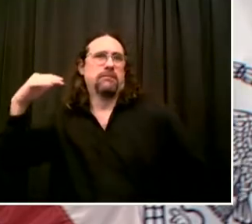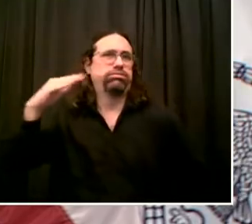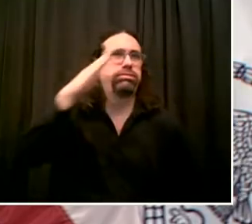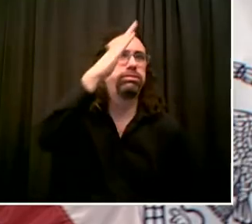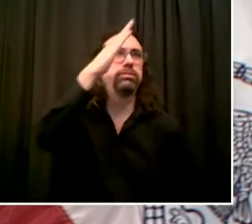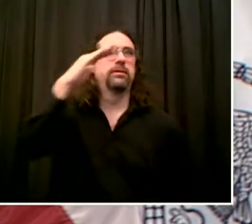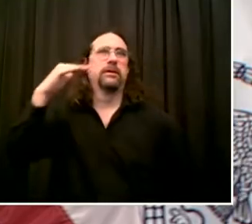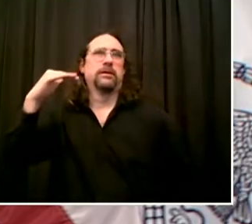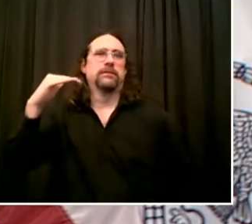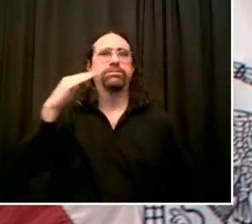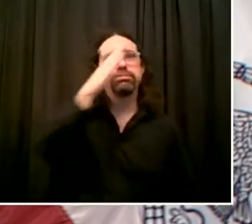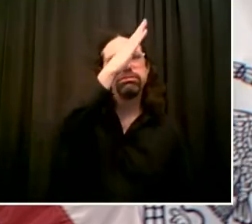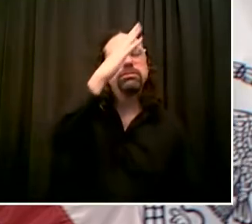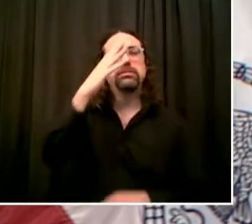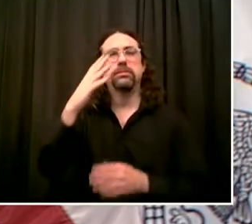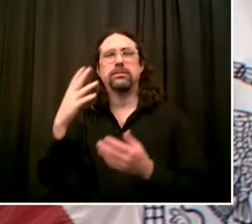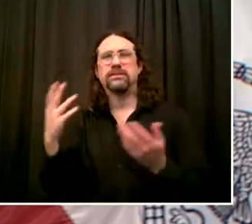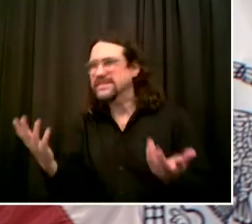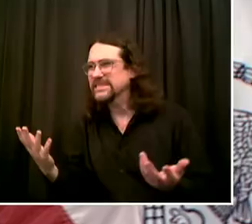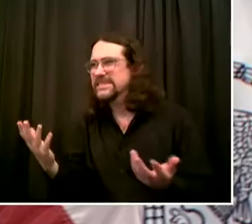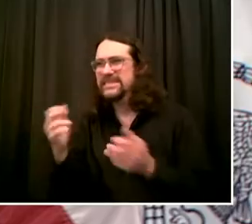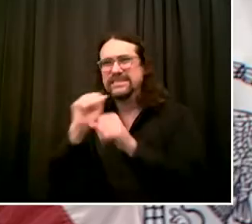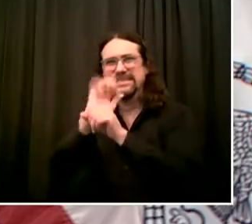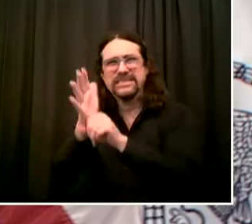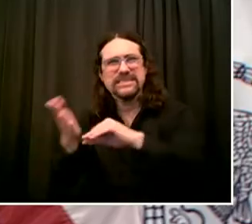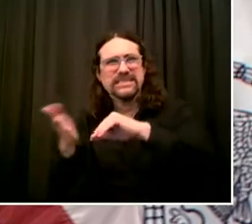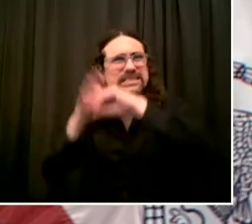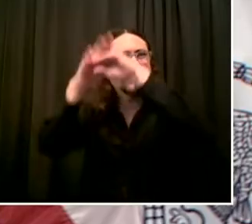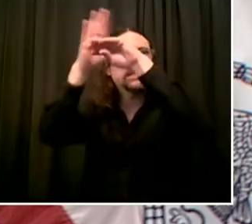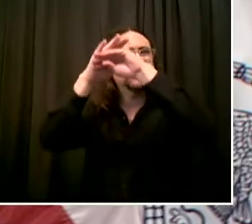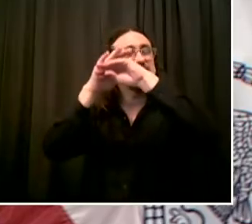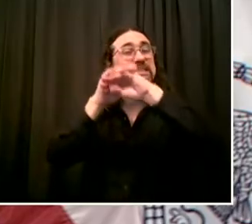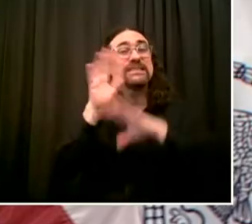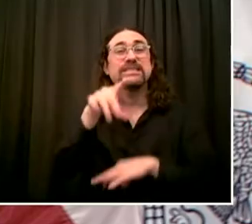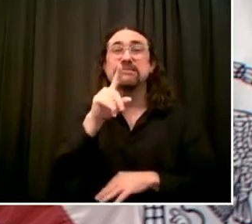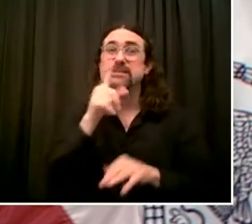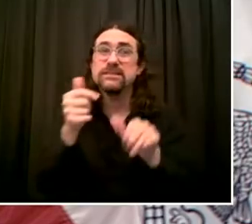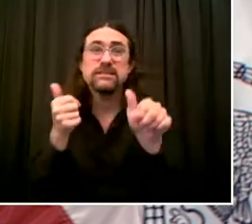NIDOORS AND INDOORS IS THE PROBLEM, THE SCIENCE IS SHOWING IT MORE